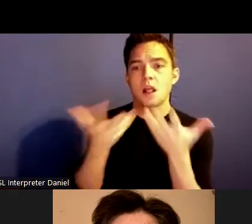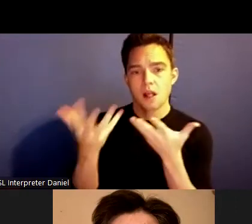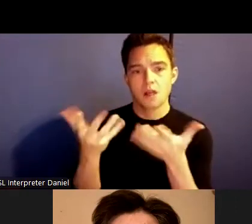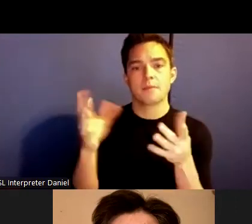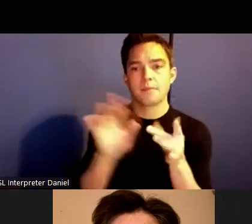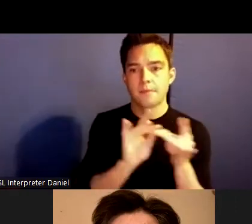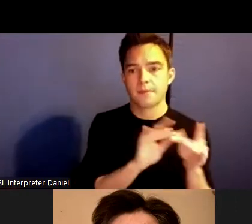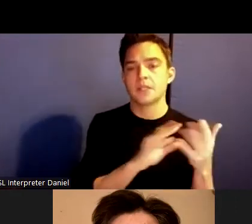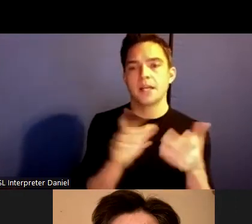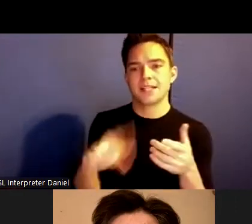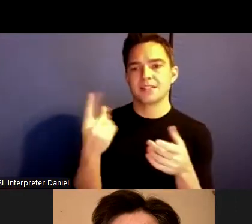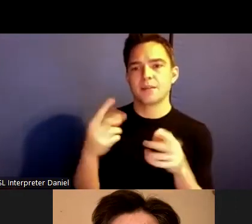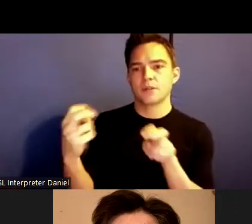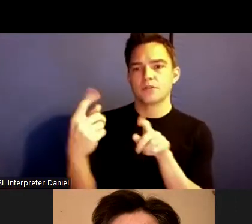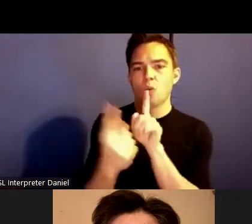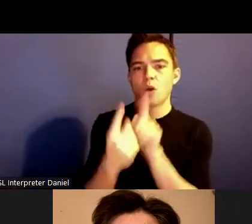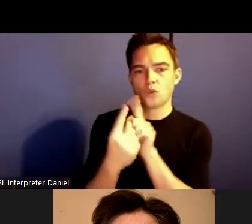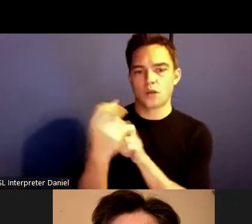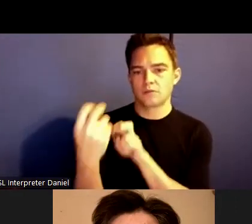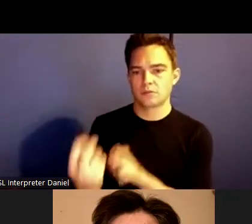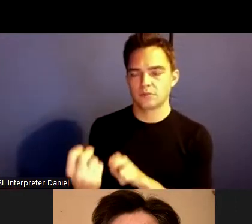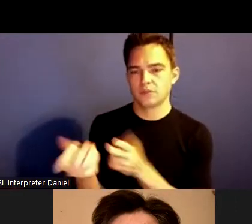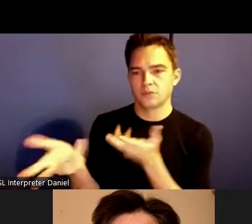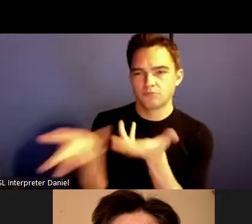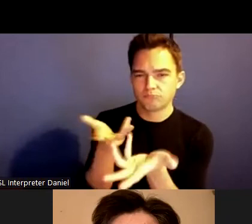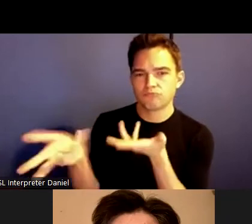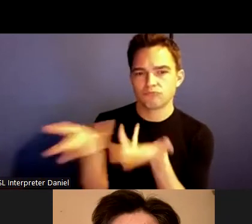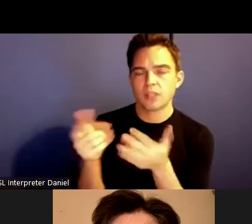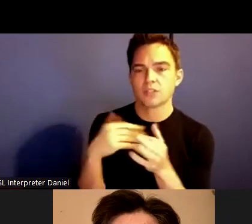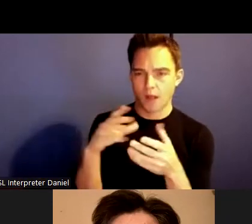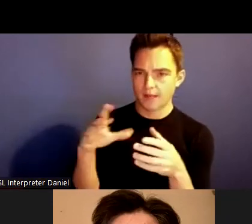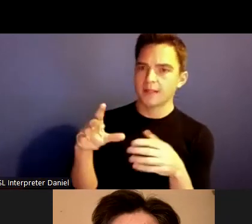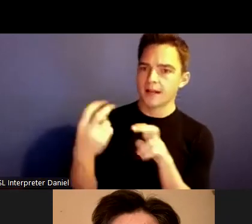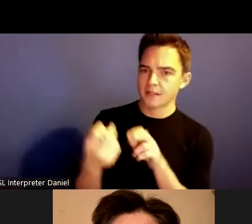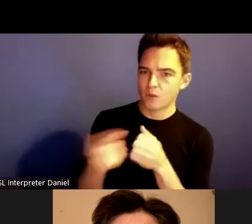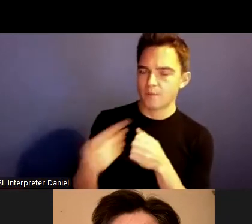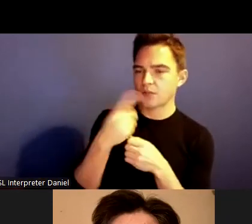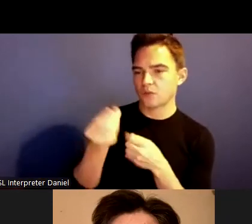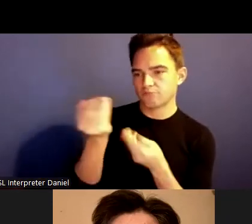needed one to one with Him. And so I sat down with him, and I told him that his mother had